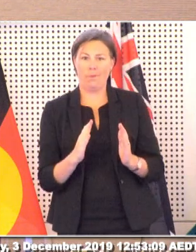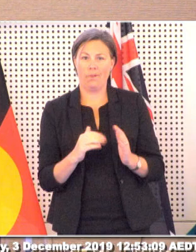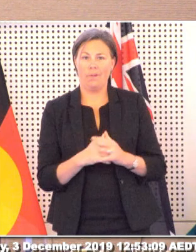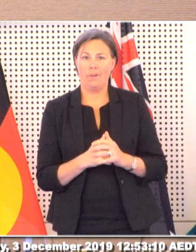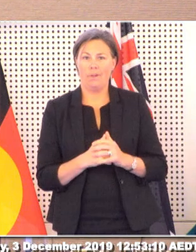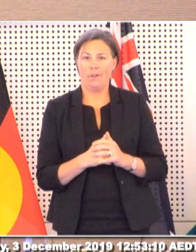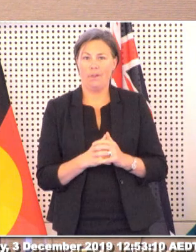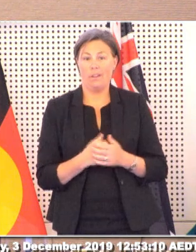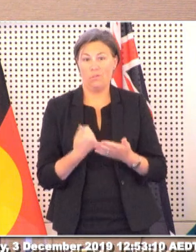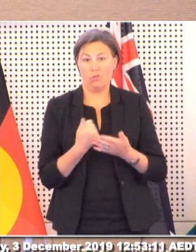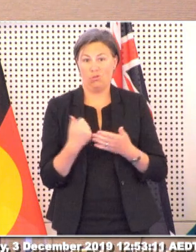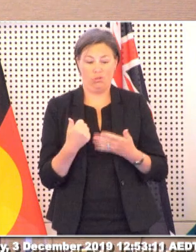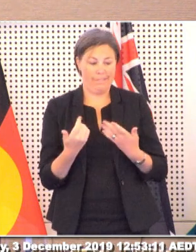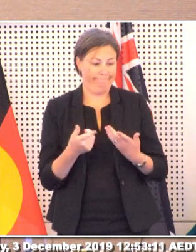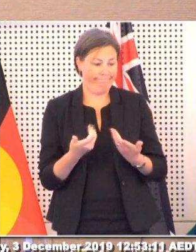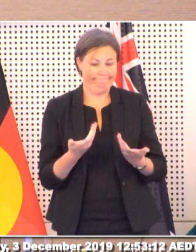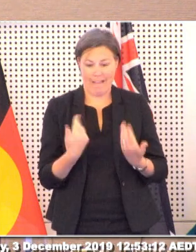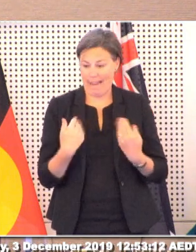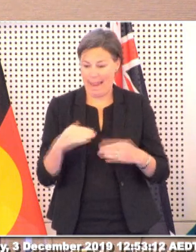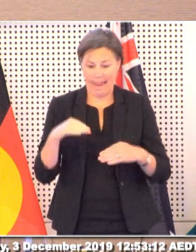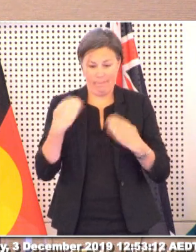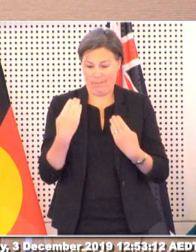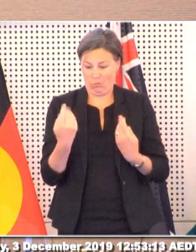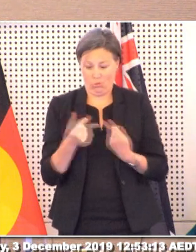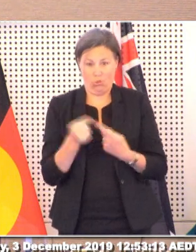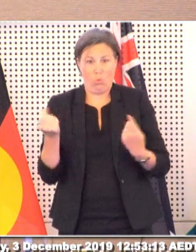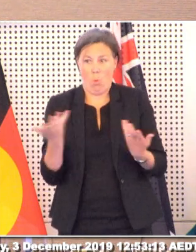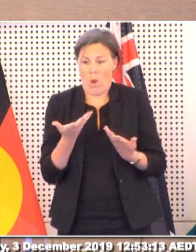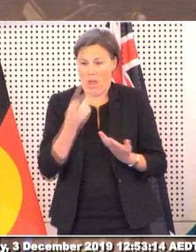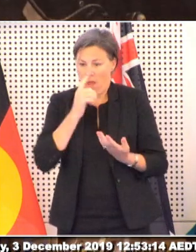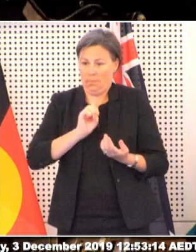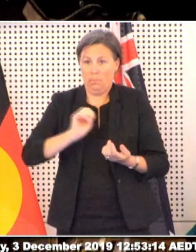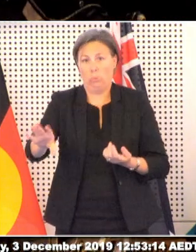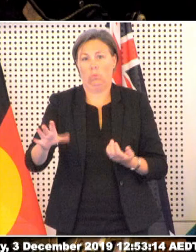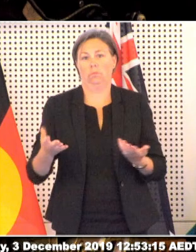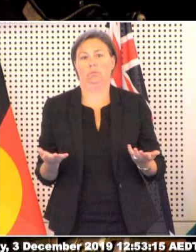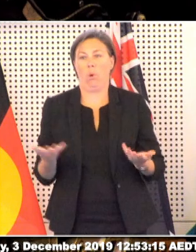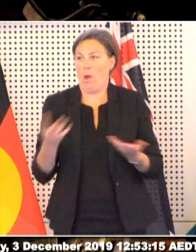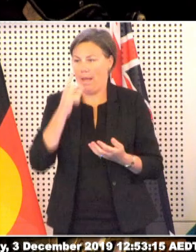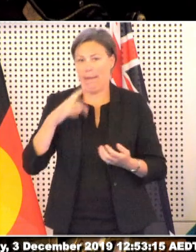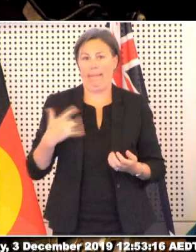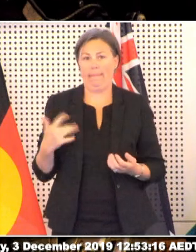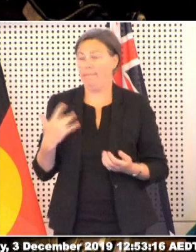limited choices in where we can place a person. And that’s what I wanted to ask you, these - - - Ms Eastman, I’m sorry. Yes.